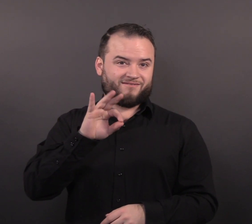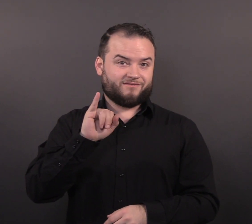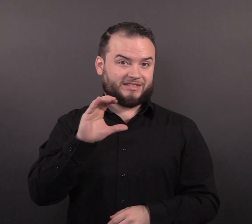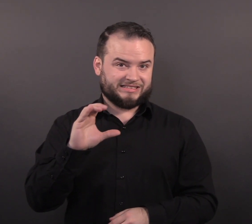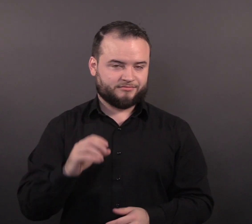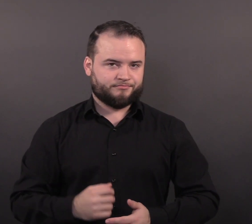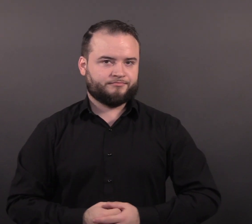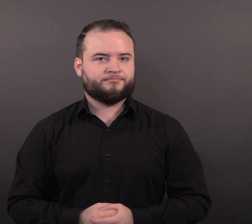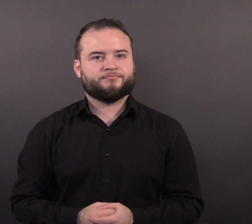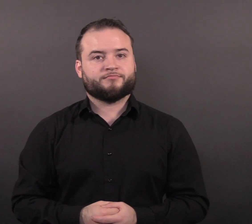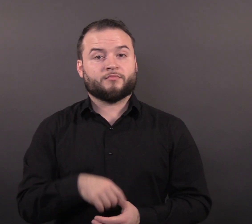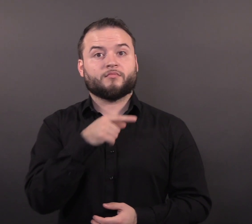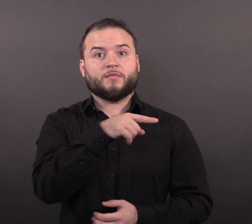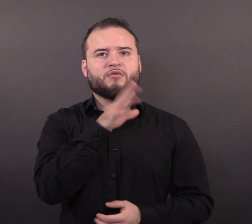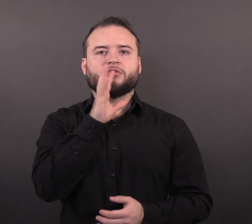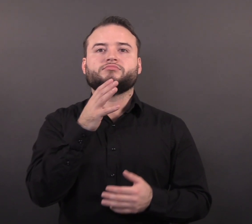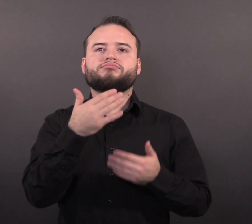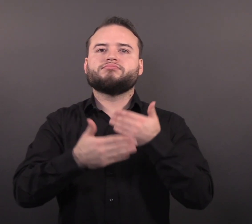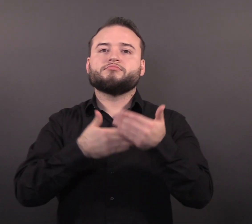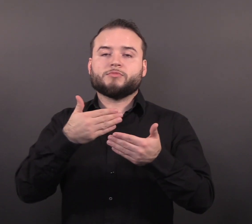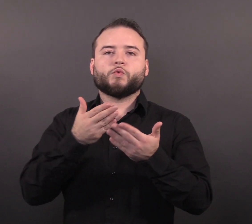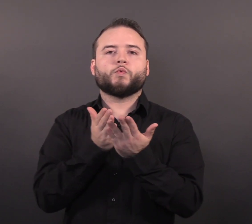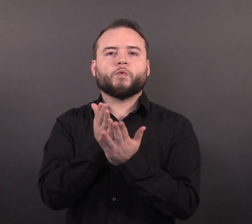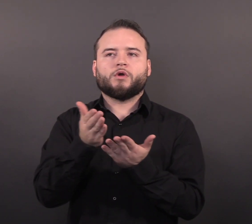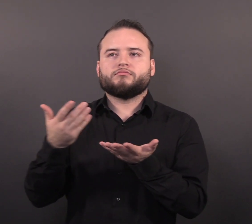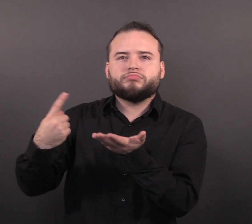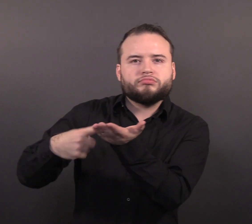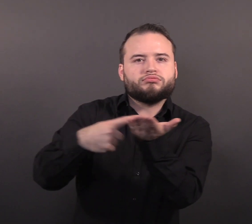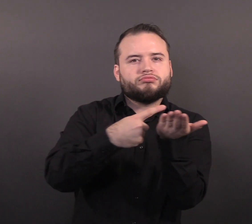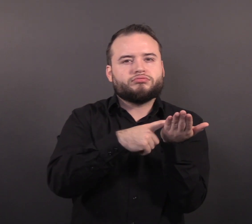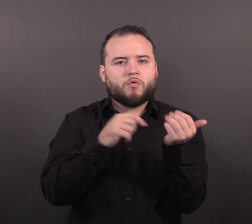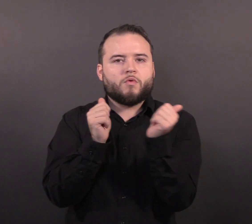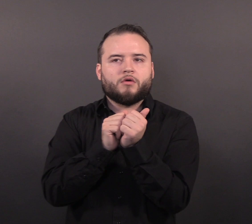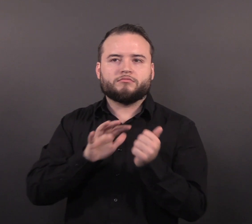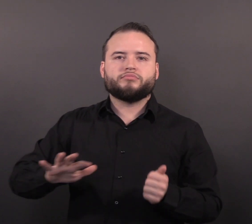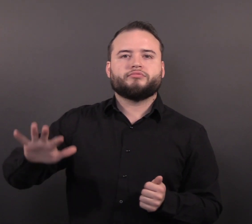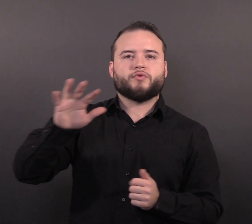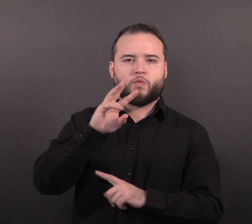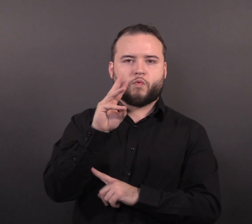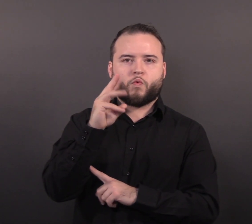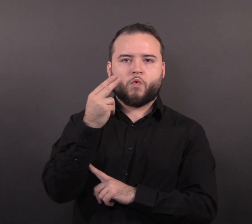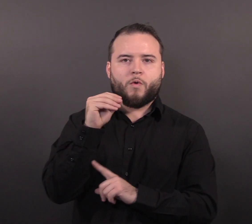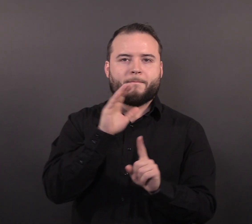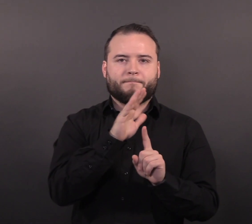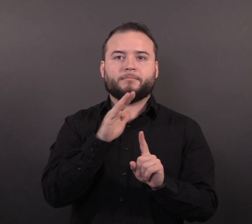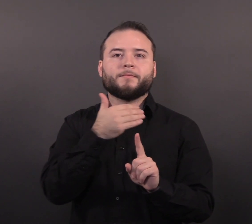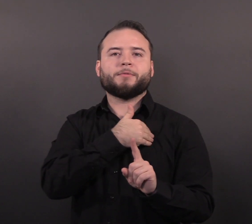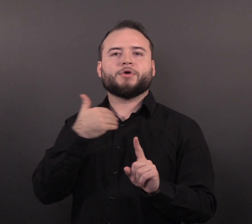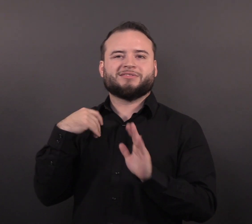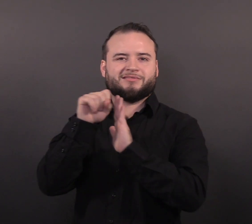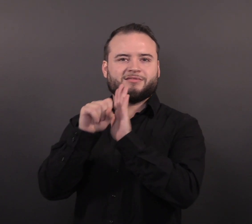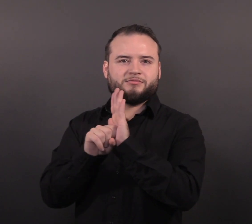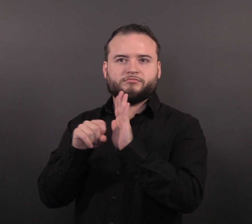(WHO-FIC) through a consultative process which includes WHO Member States.